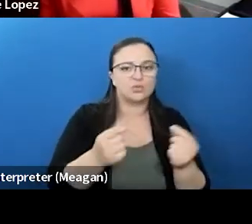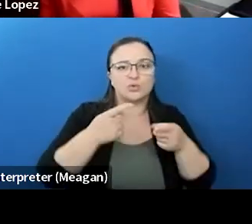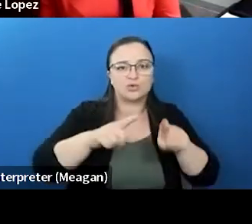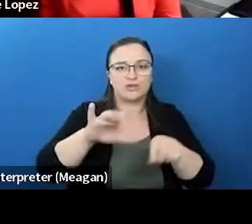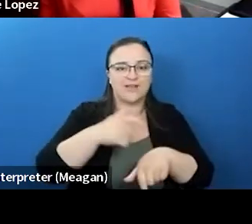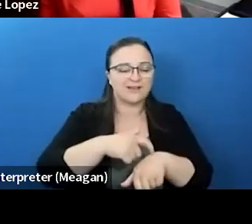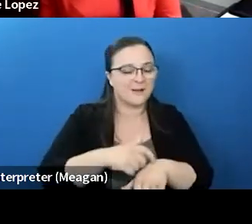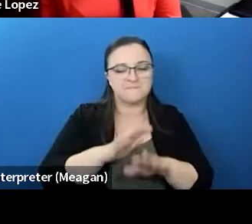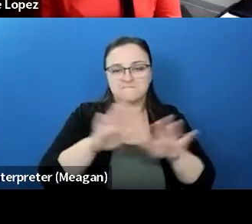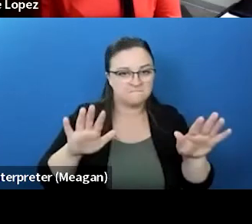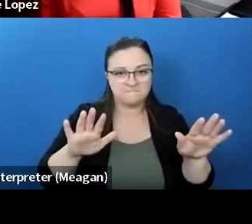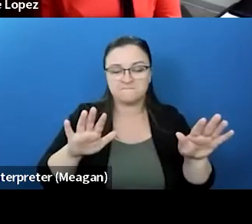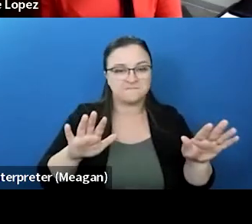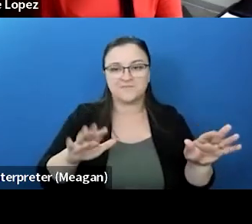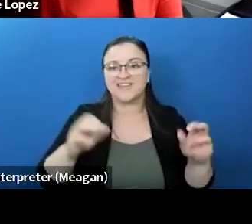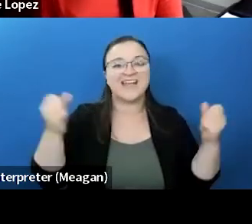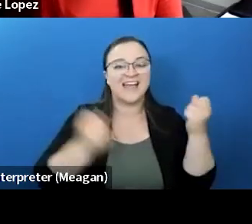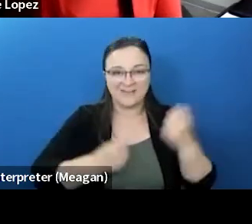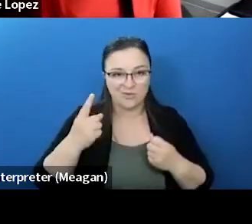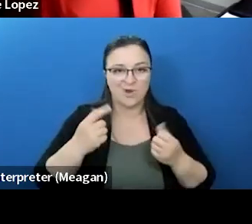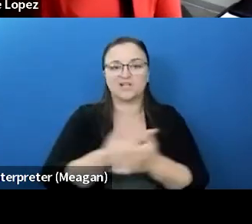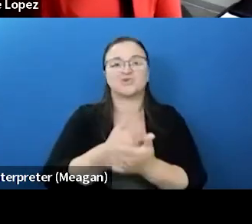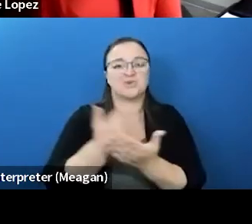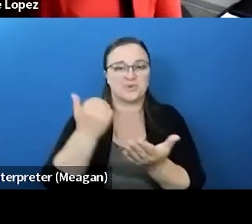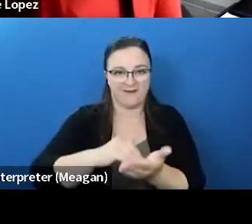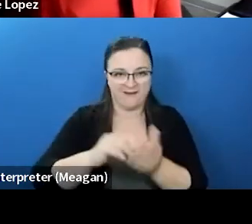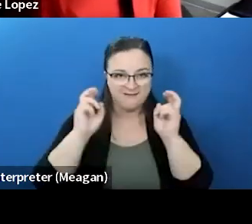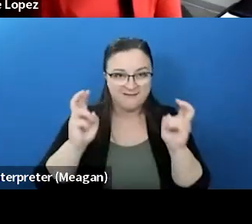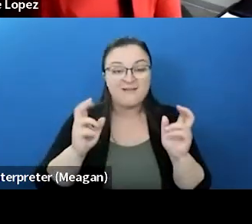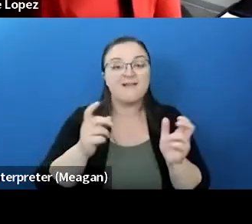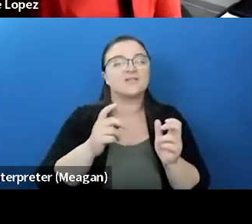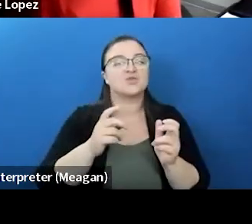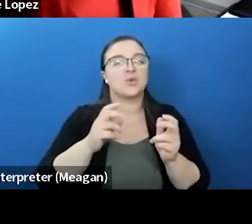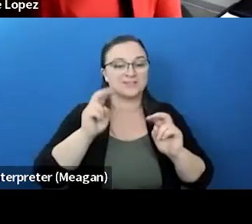I'm just looking at it as everybody's new again and let's take a look at our procedures.